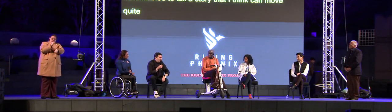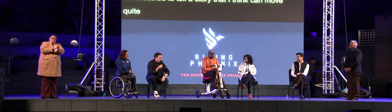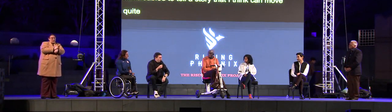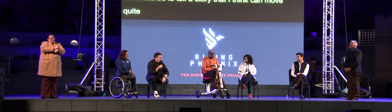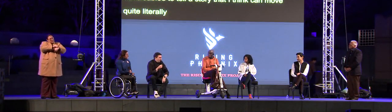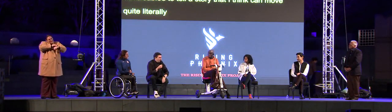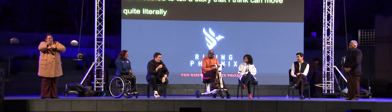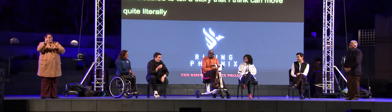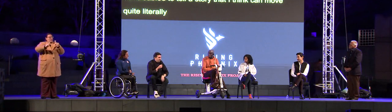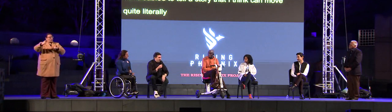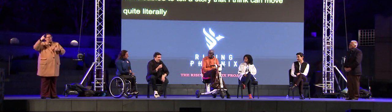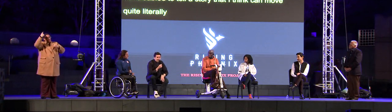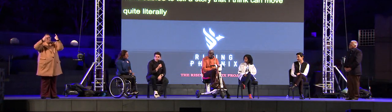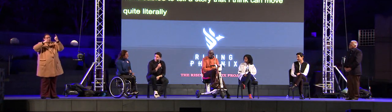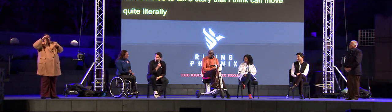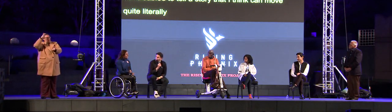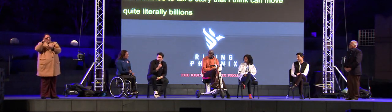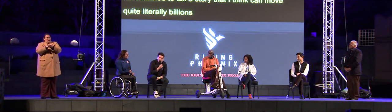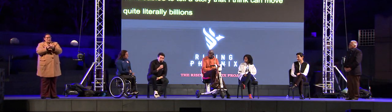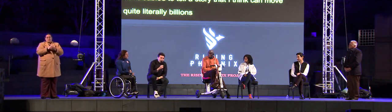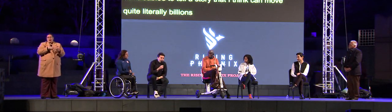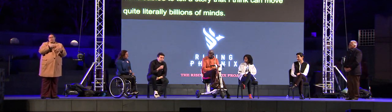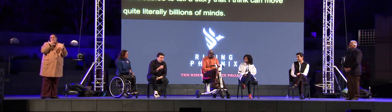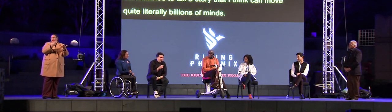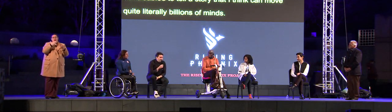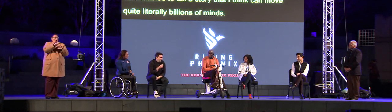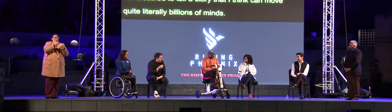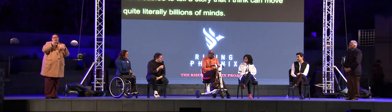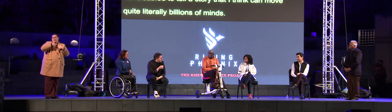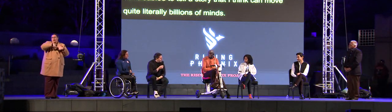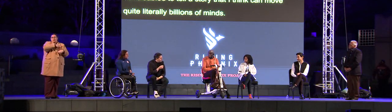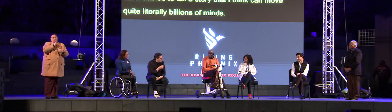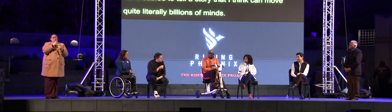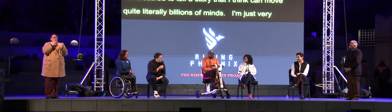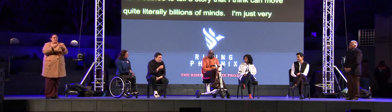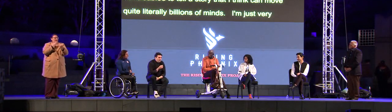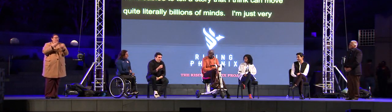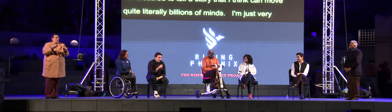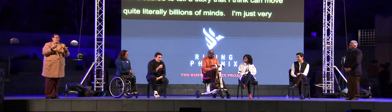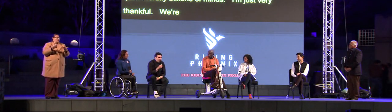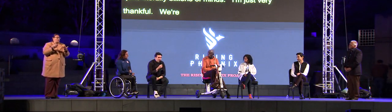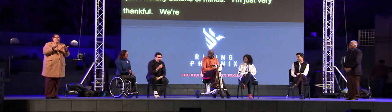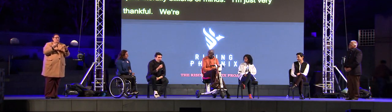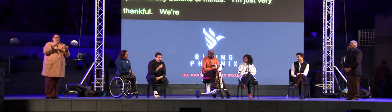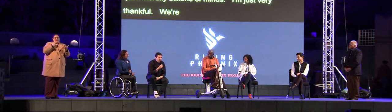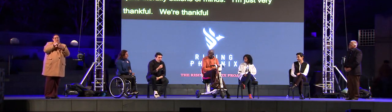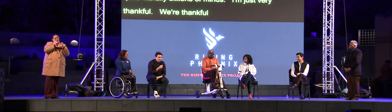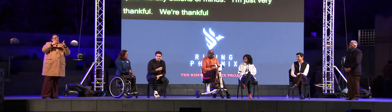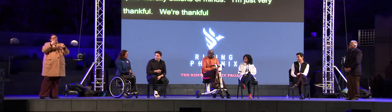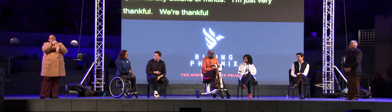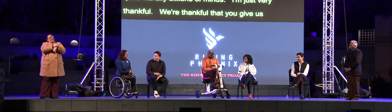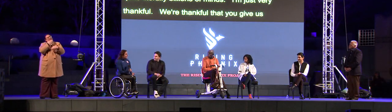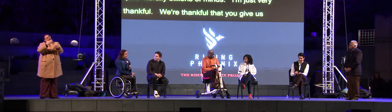So I'm just very thankful. We're all very thankful at [? Harder Than You Think ?] that you've given us this opportunity tonight. So thank you.